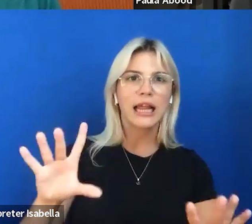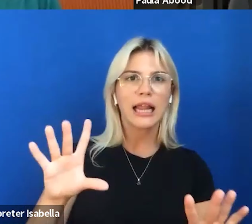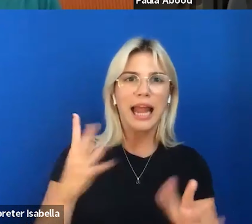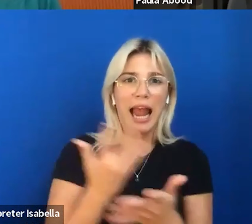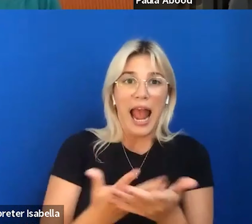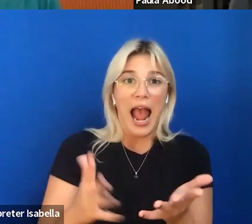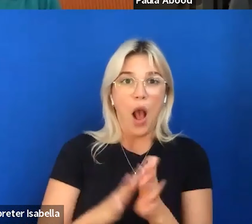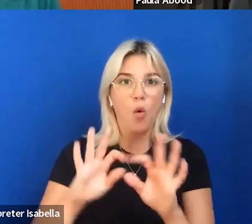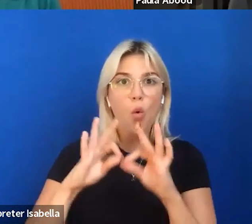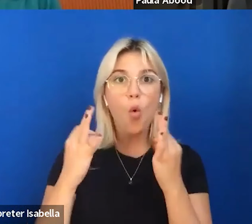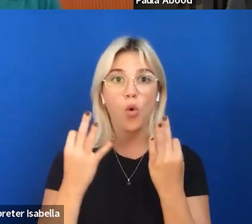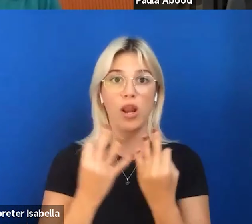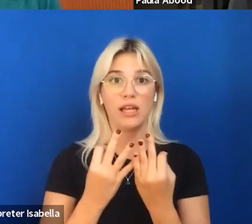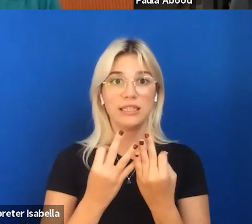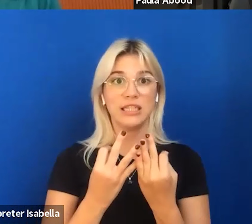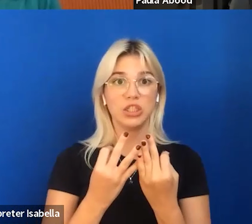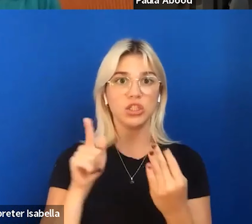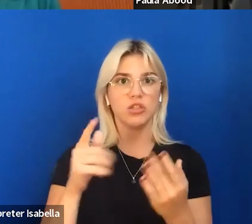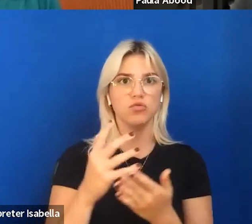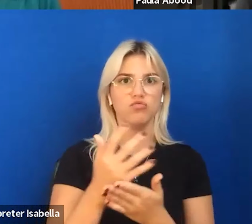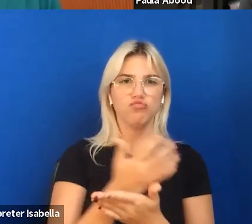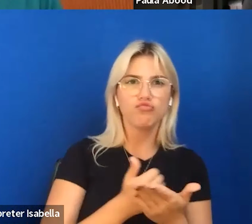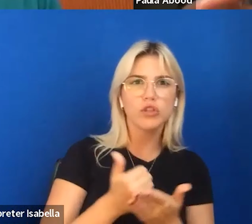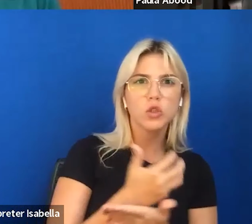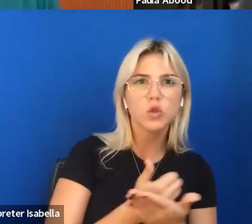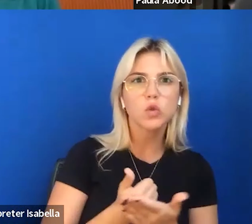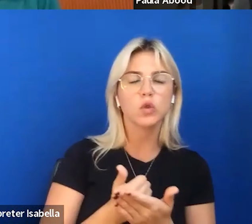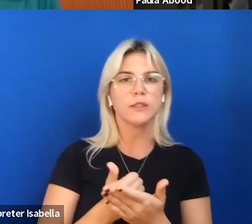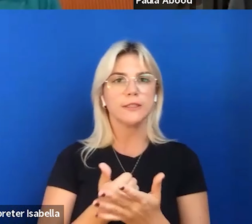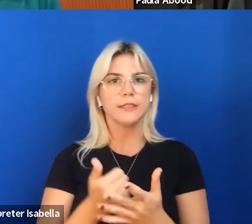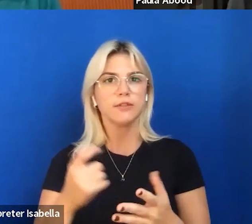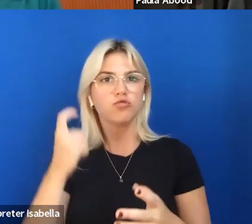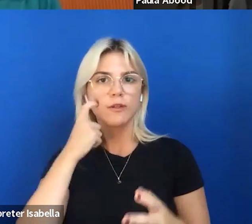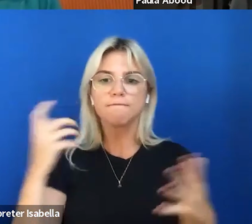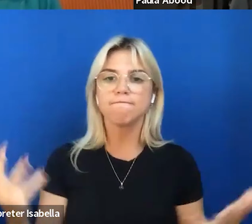resources community in the process of engagement in its entirety,